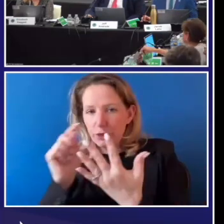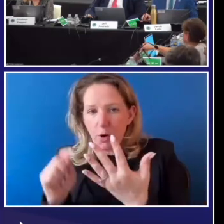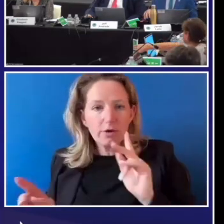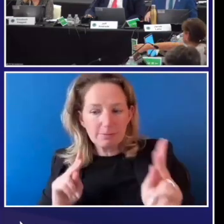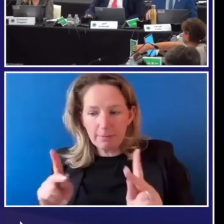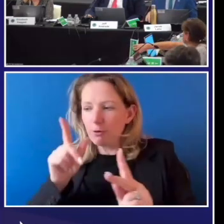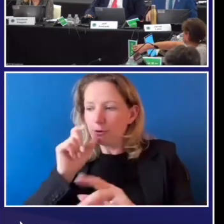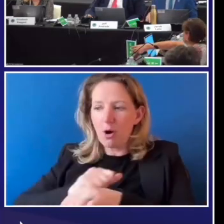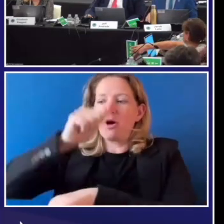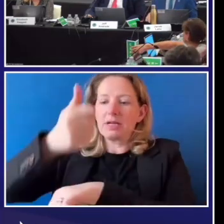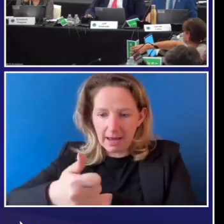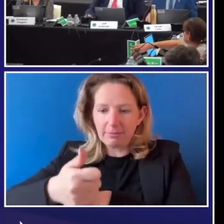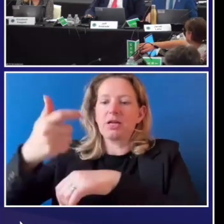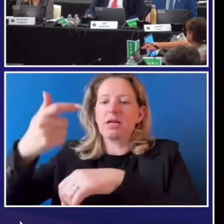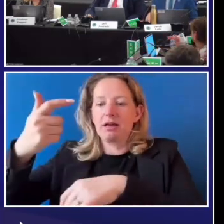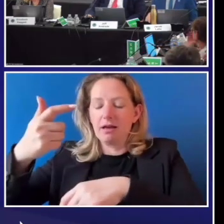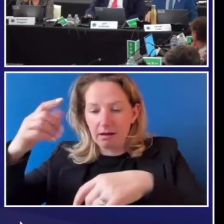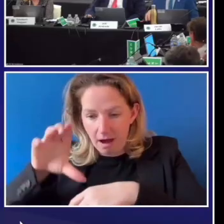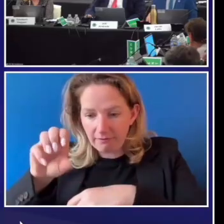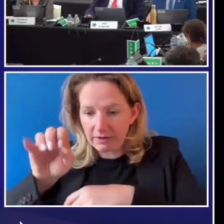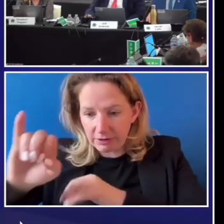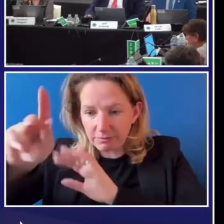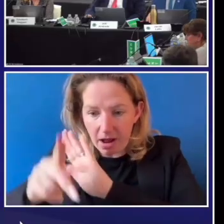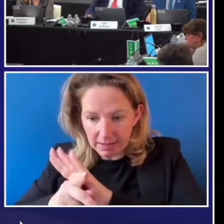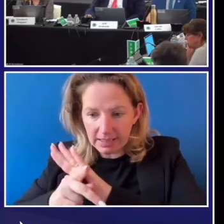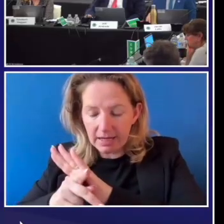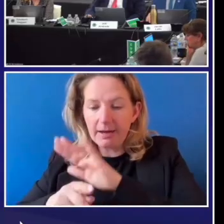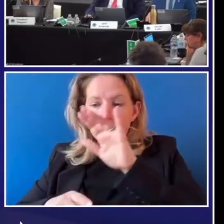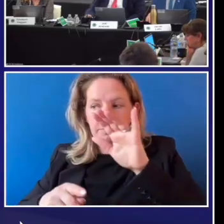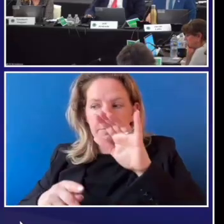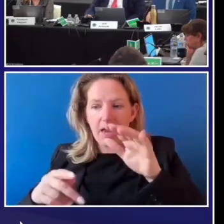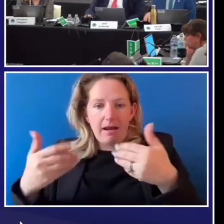the conflict of interest policy that the decision making body will then use.